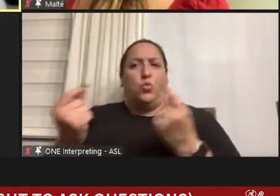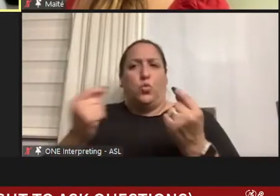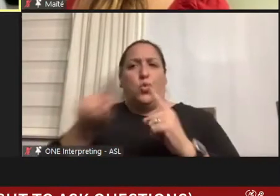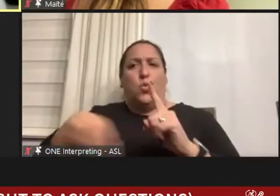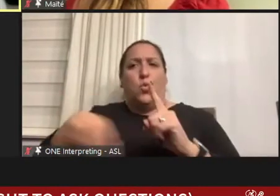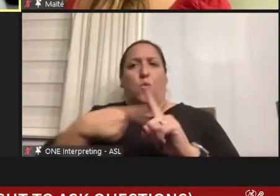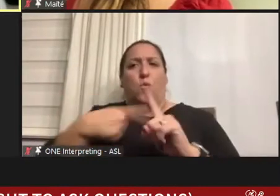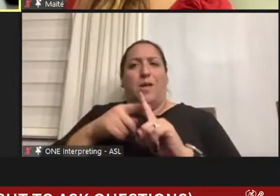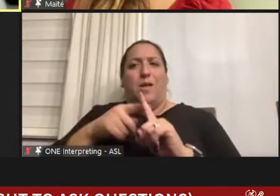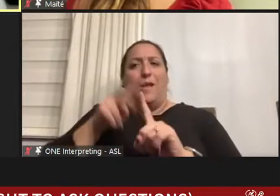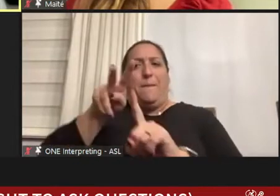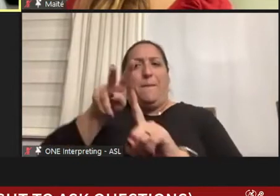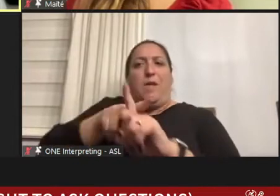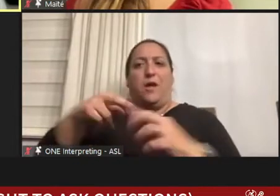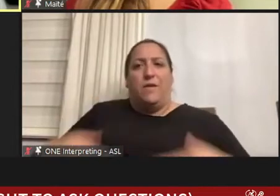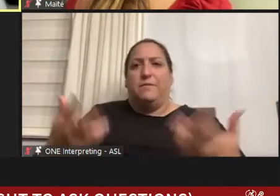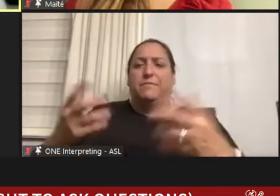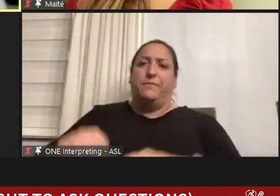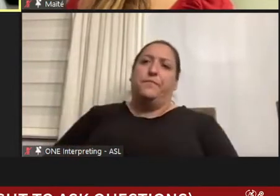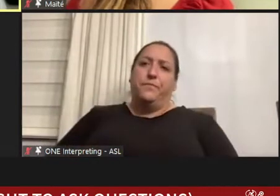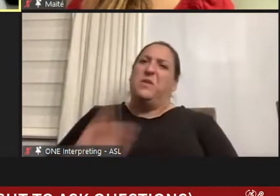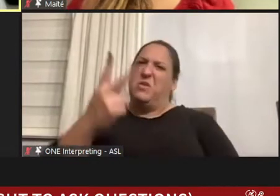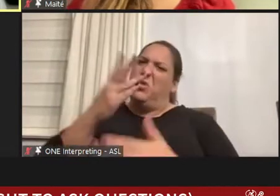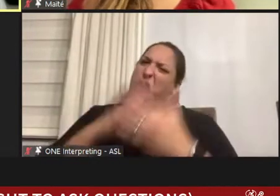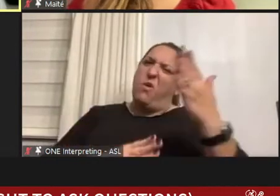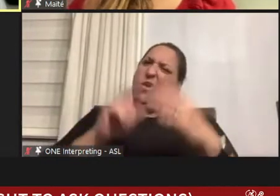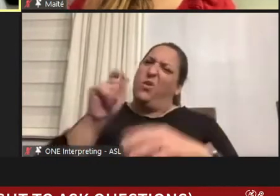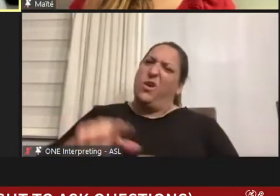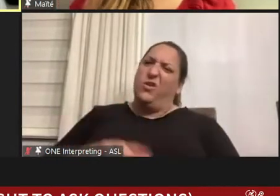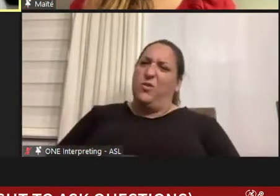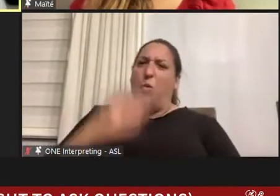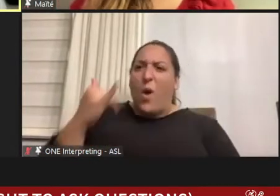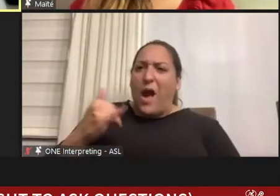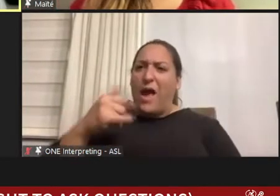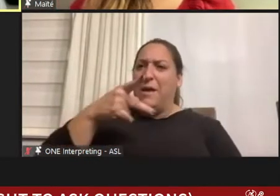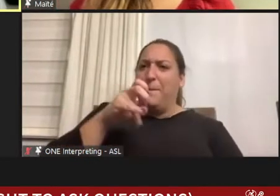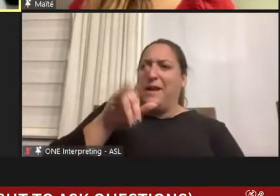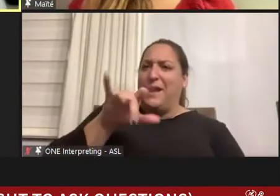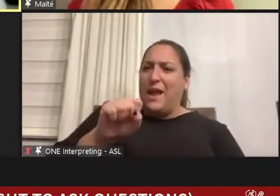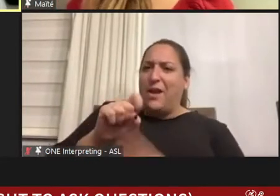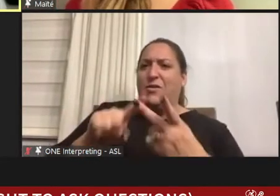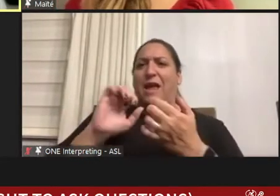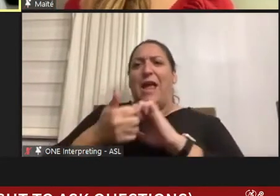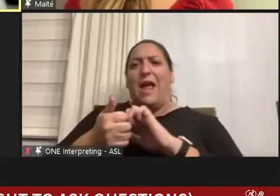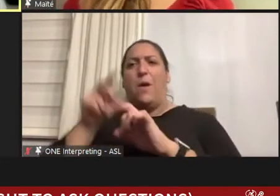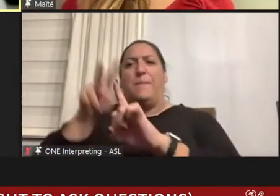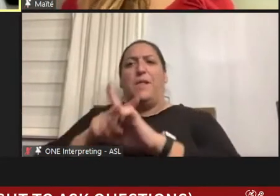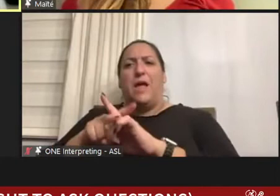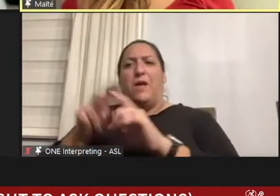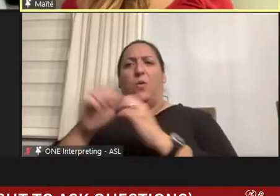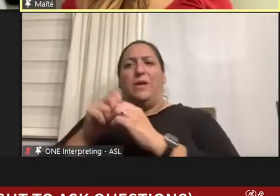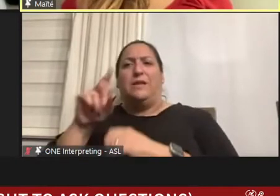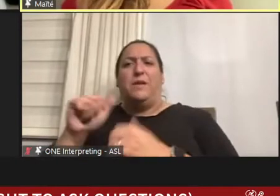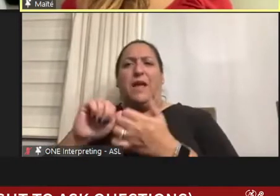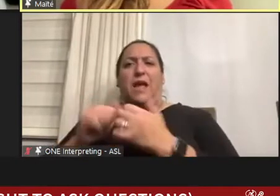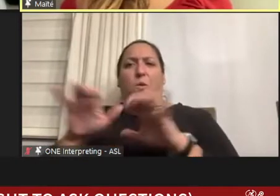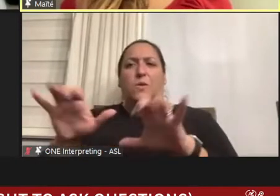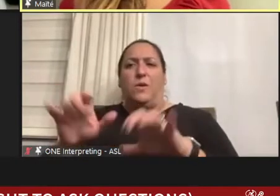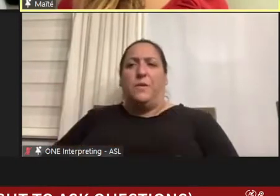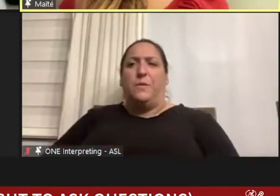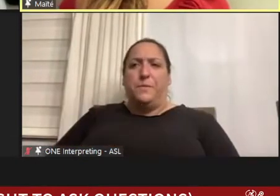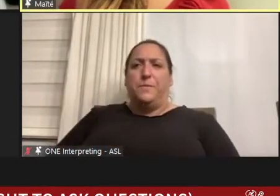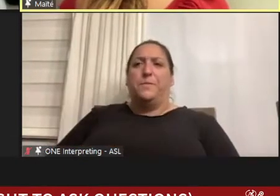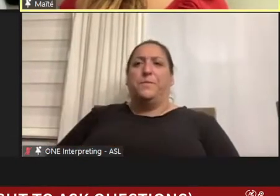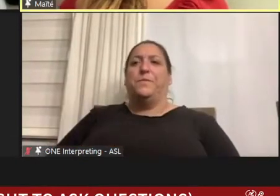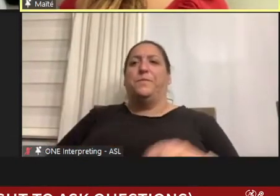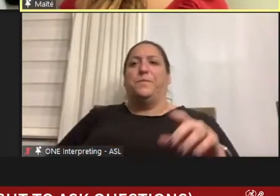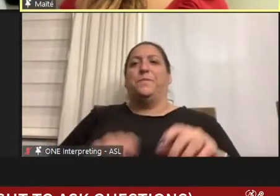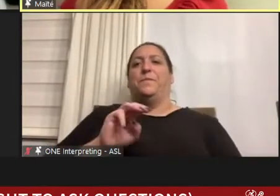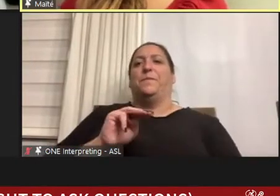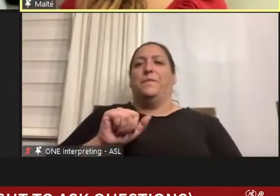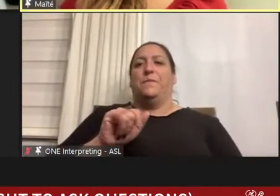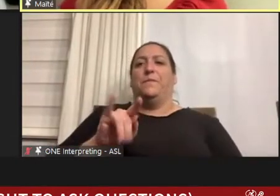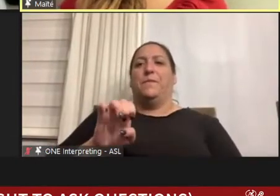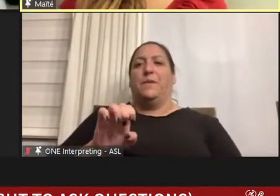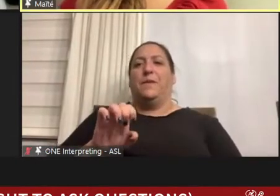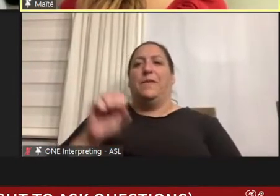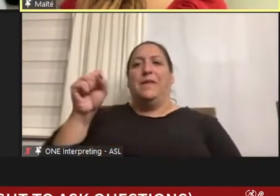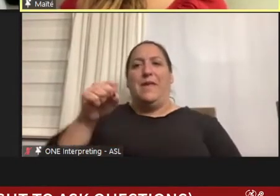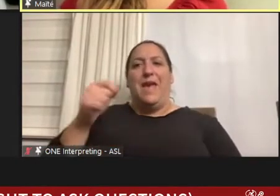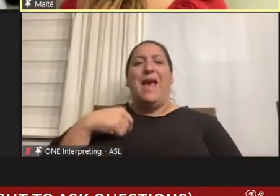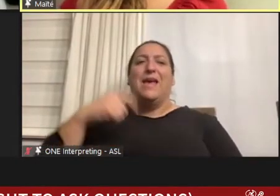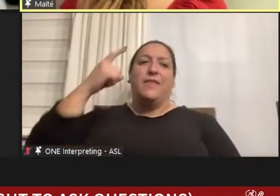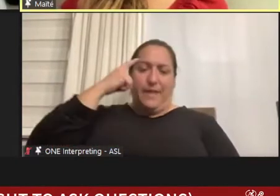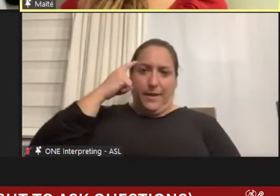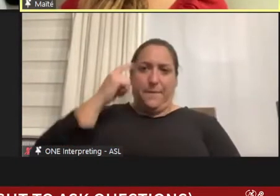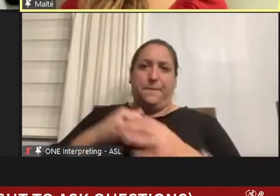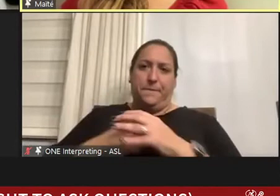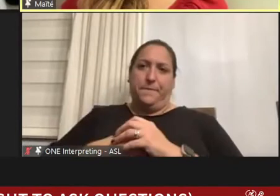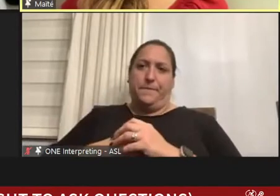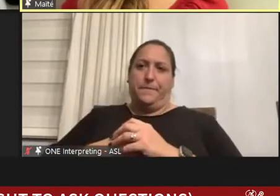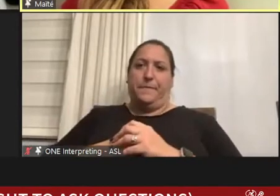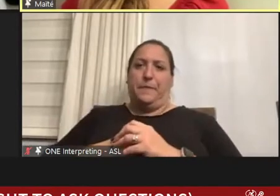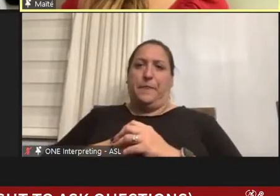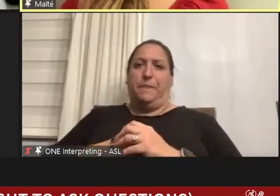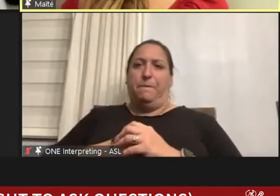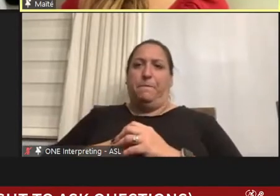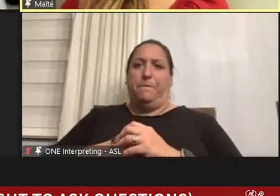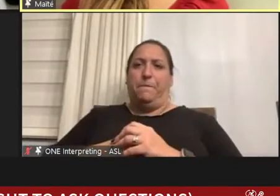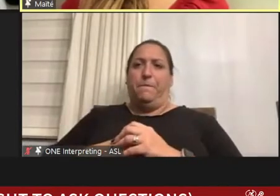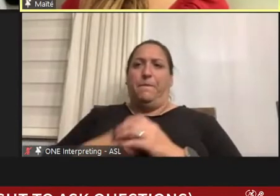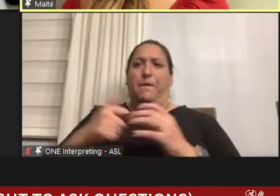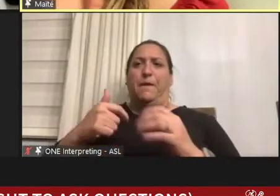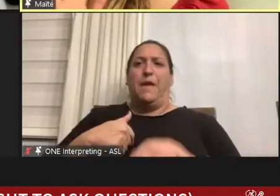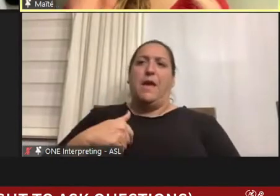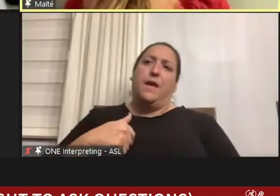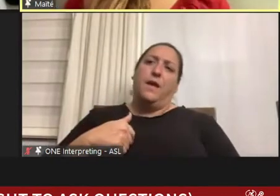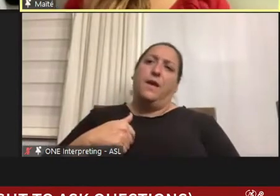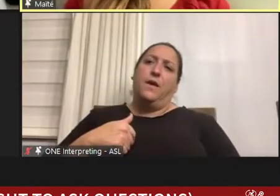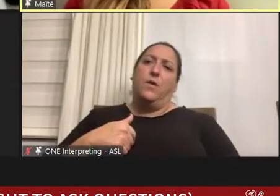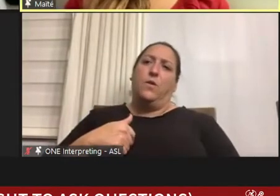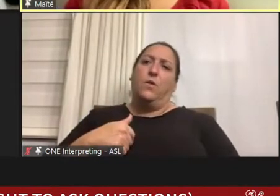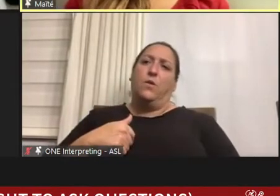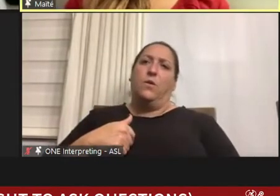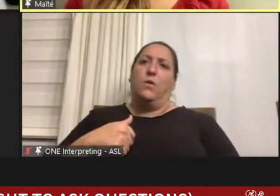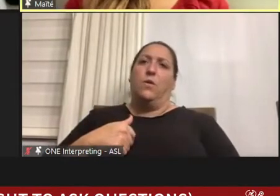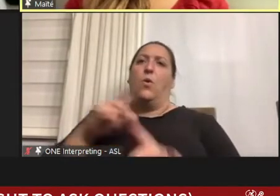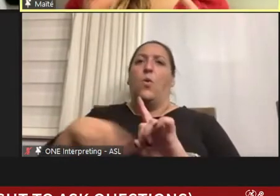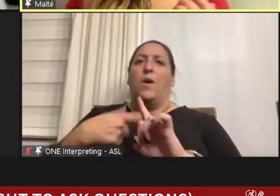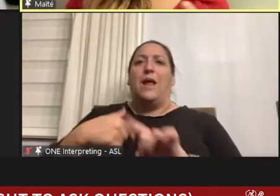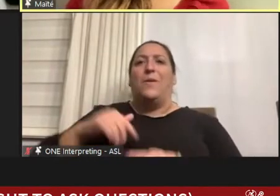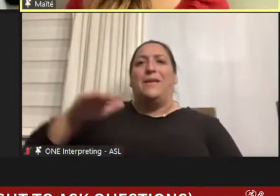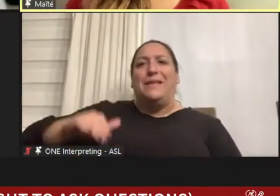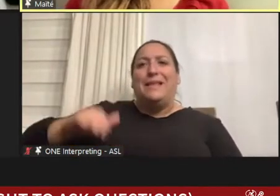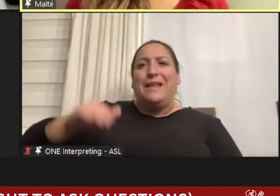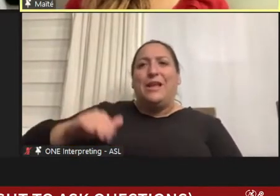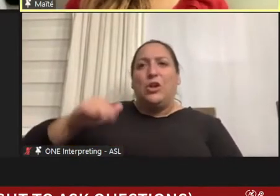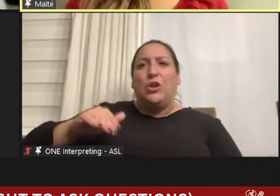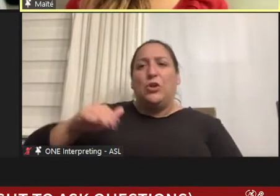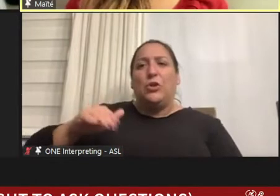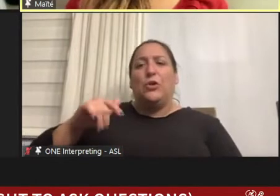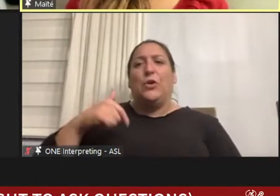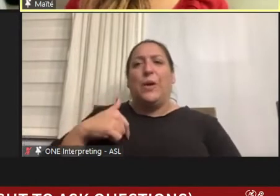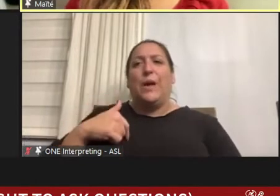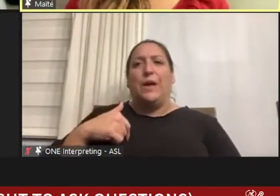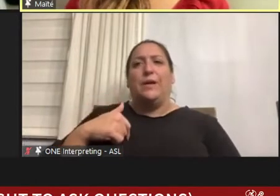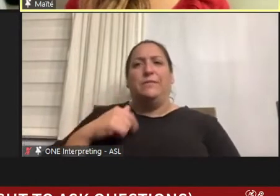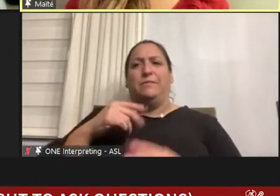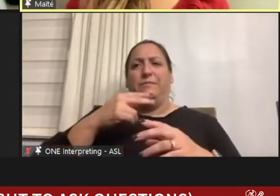So, I think when I was little, as I mentioned in my intro, I had a lot of different